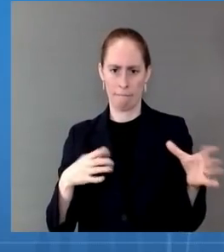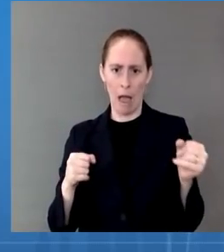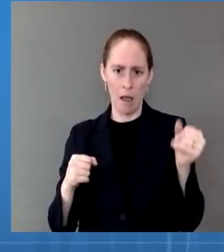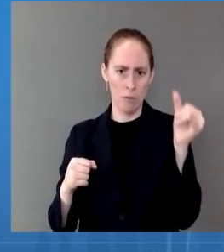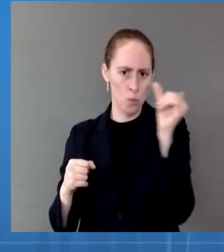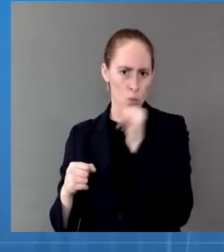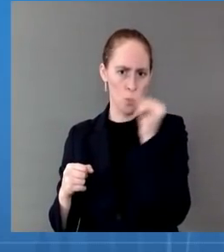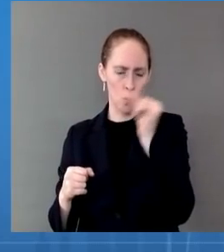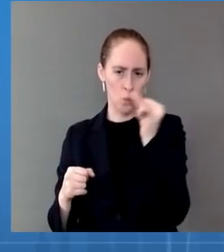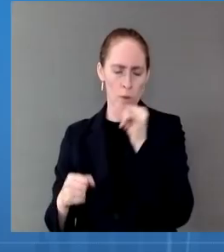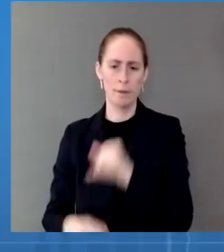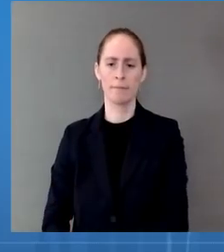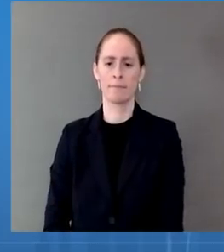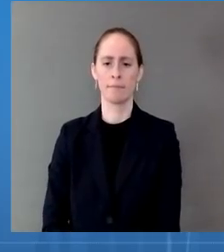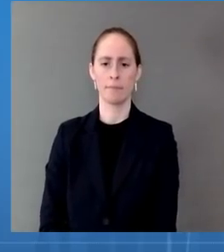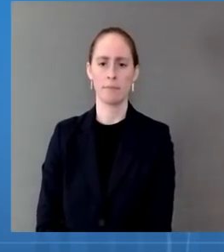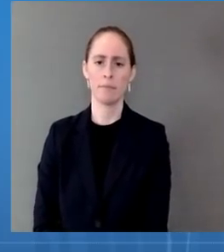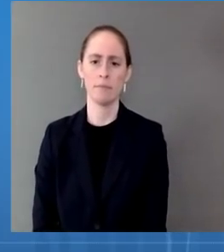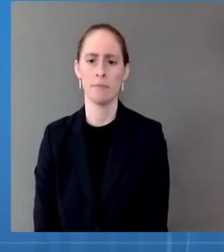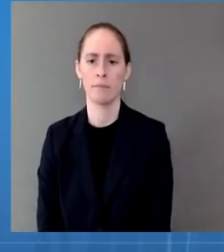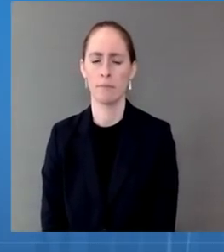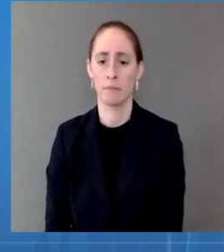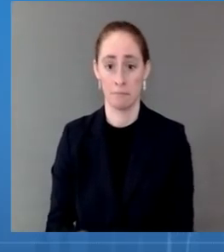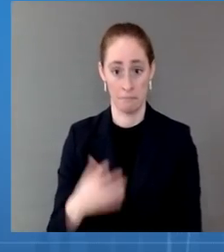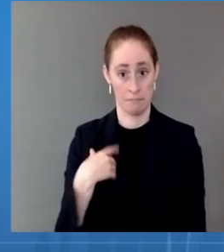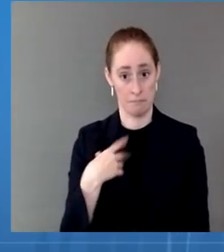and we're continuing to follow cases and we'll look at that carefully.